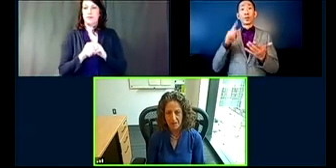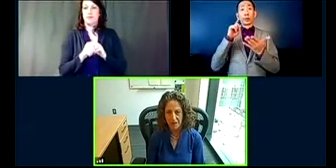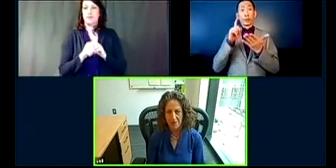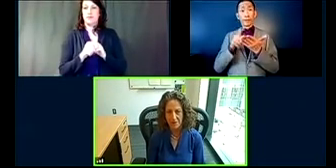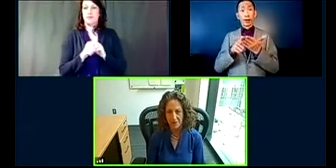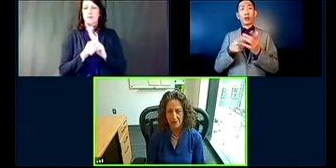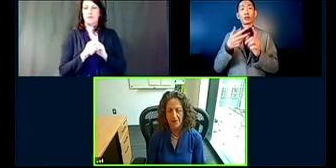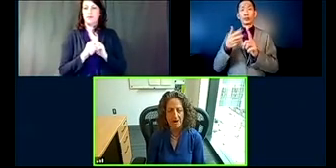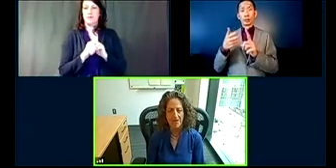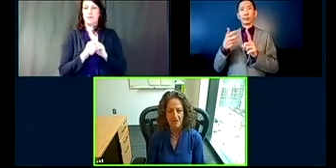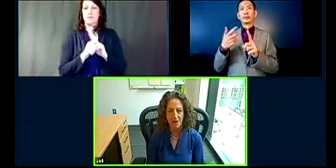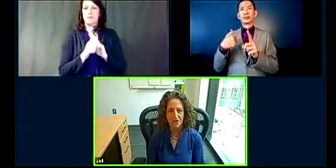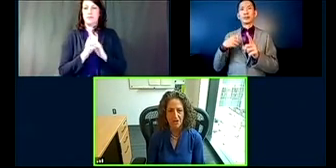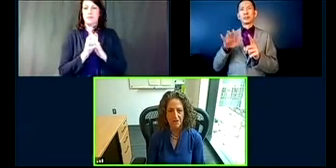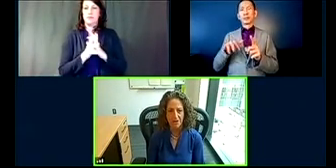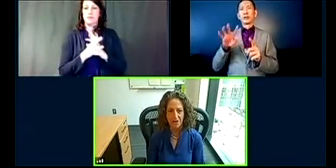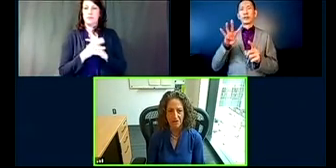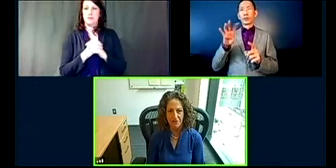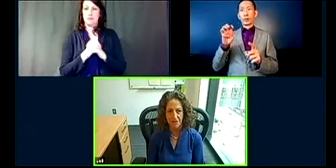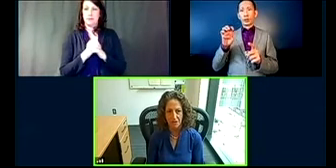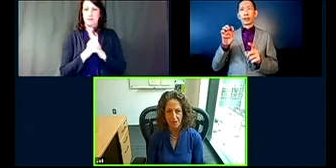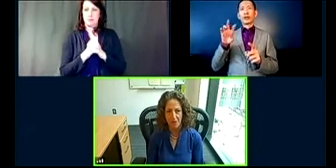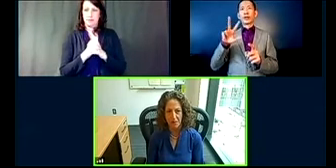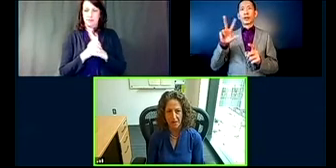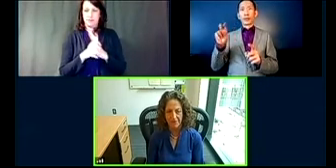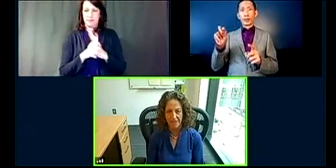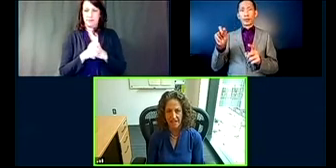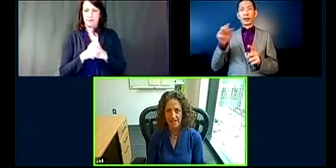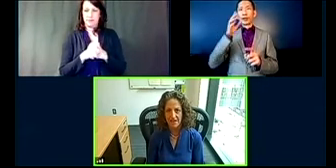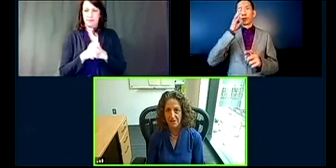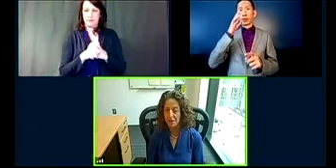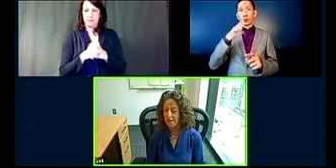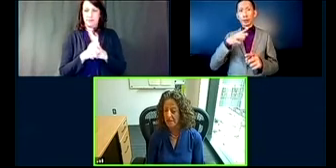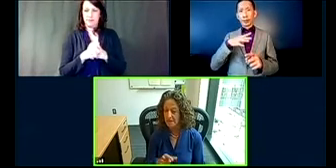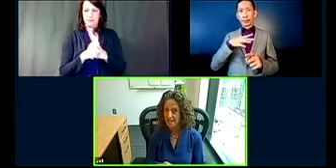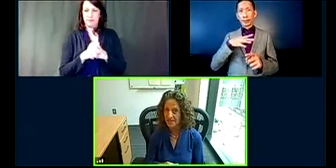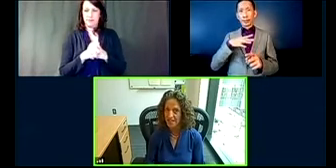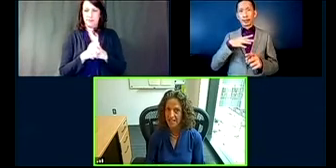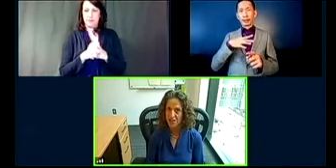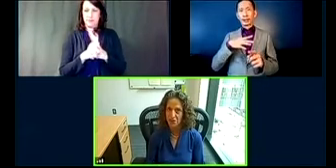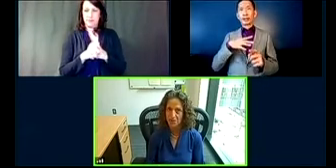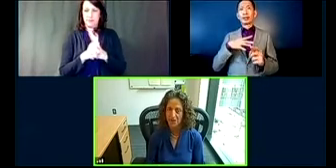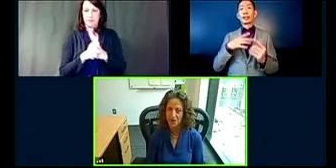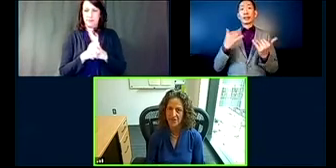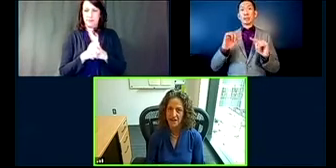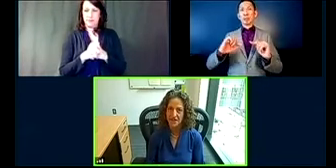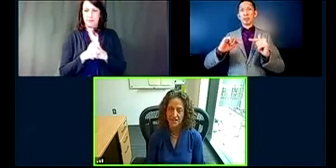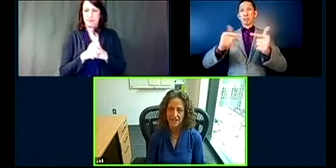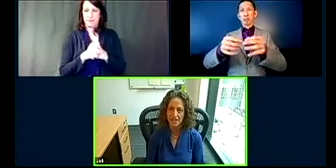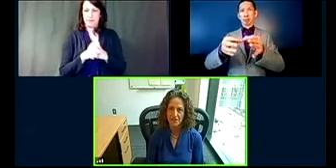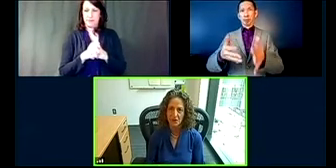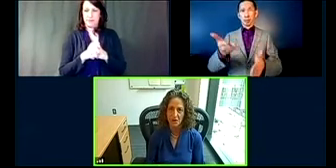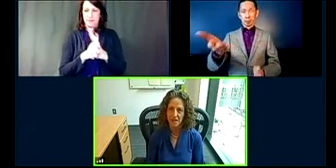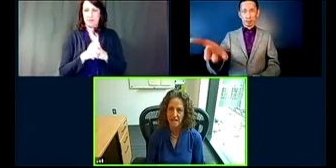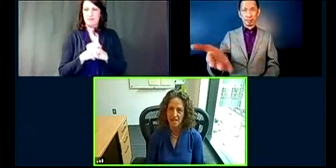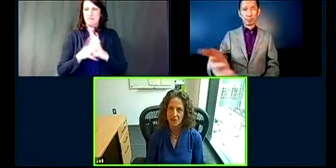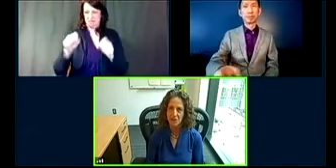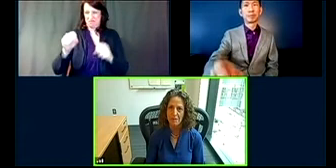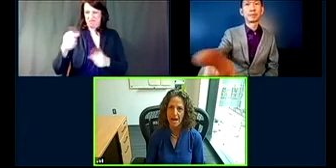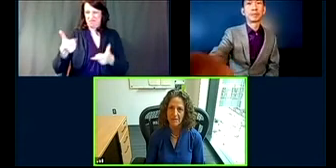WHAT WE FOUND WAS OUR RECRUITMENT, WE RECRUITED 430 WOMEN, THIS IS A SPECIFIC AGE